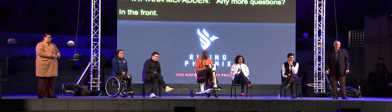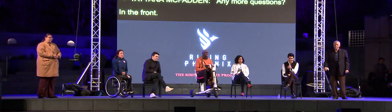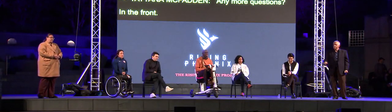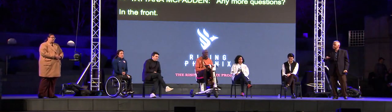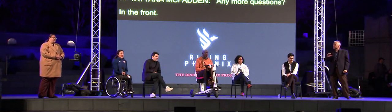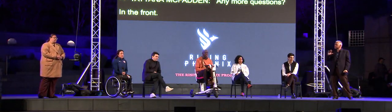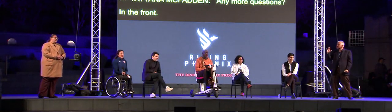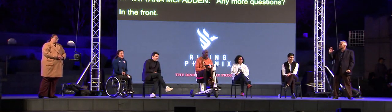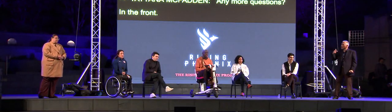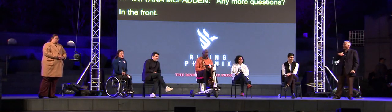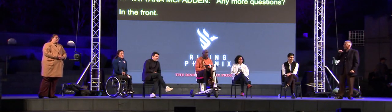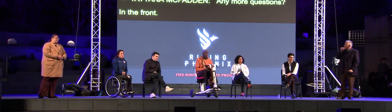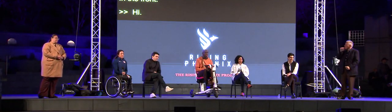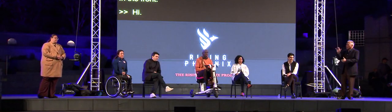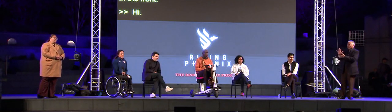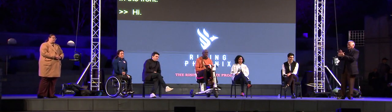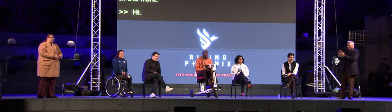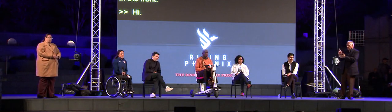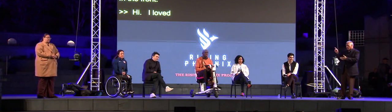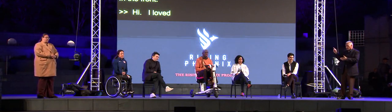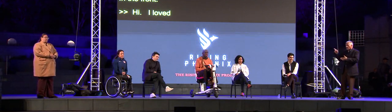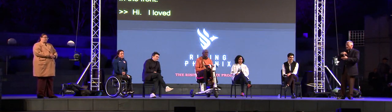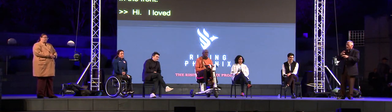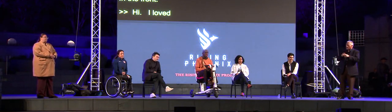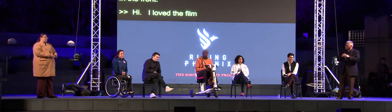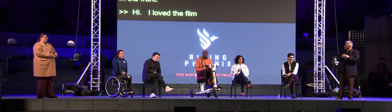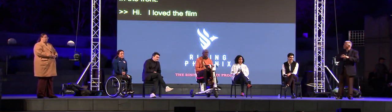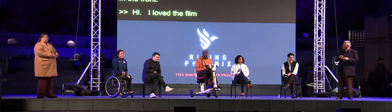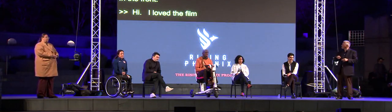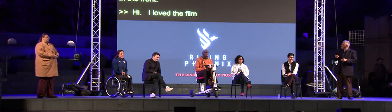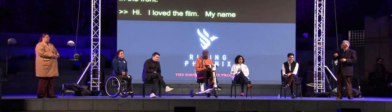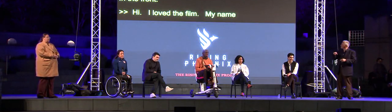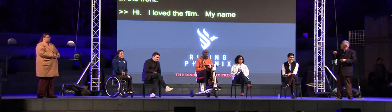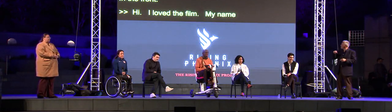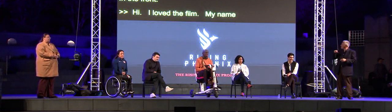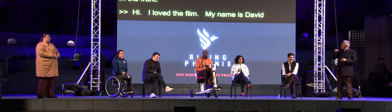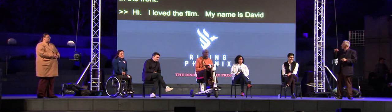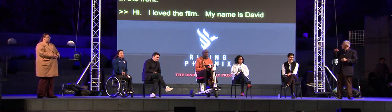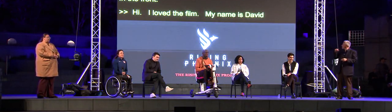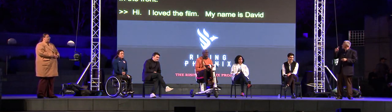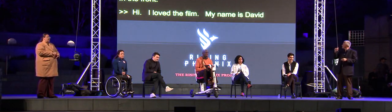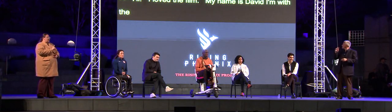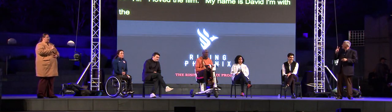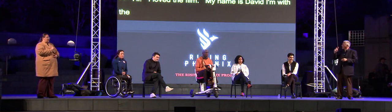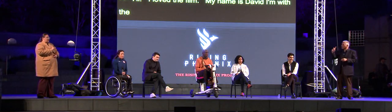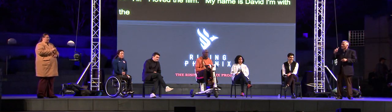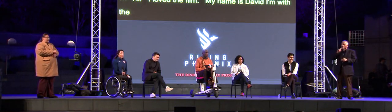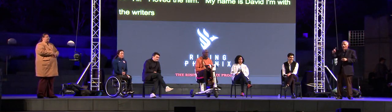I loved the film. My name is David Radcliffe. I'm with the Writers Guild, Disabled Writers Committee.